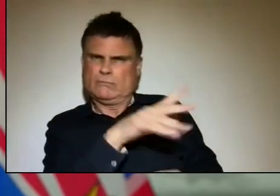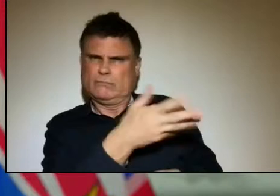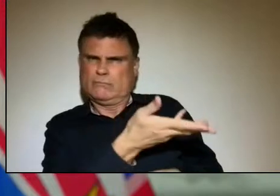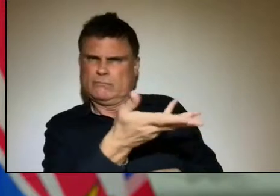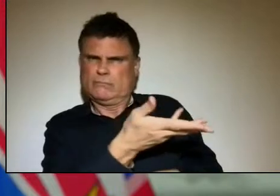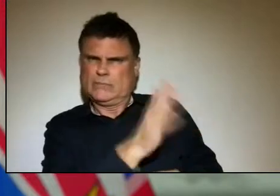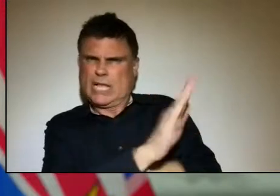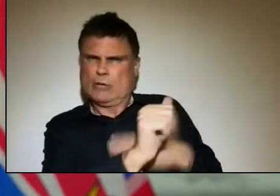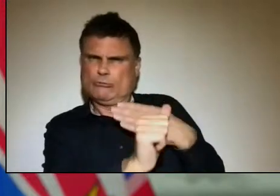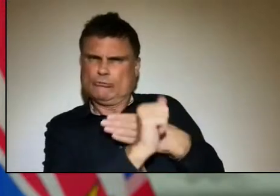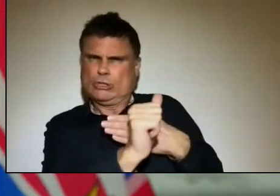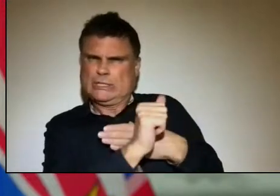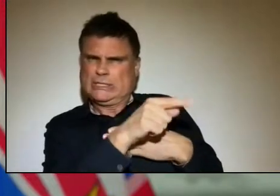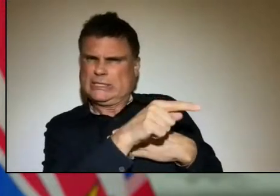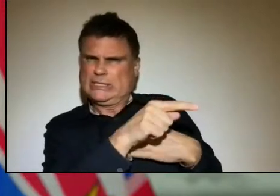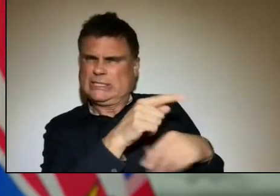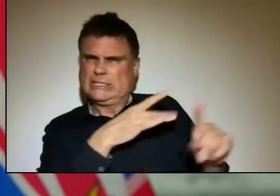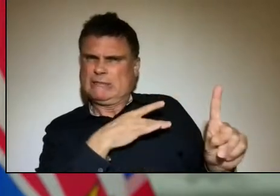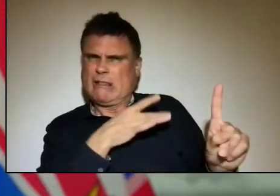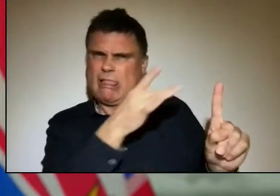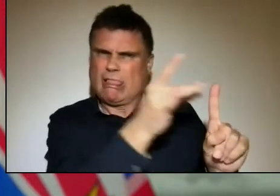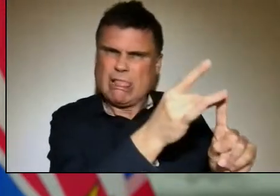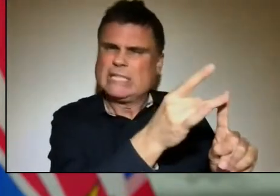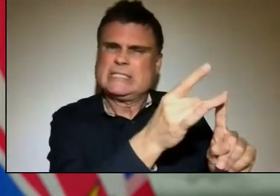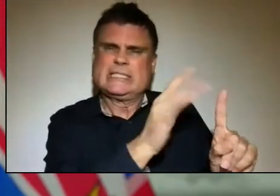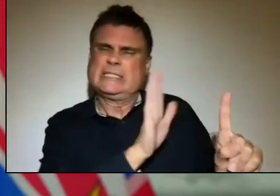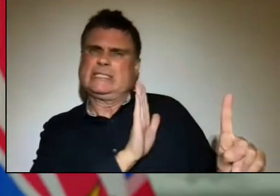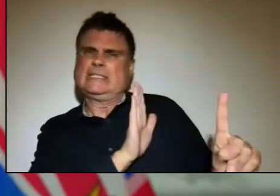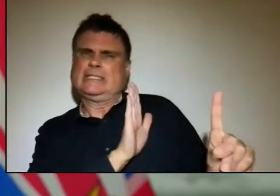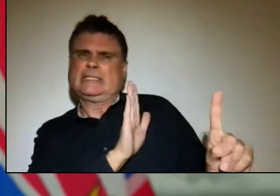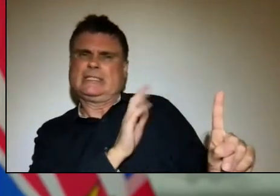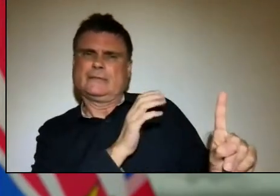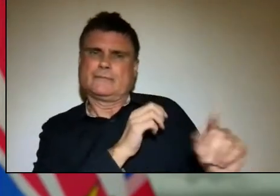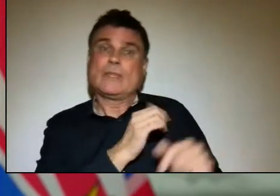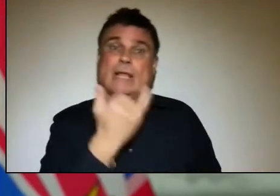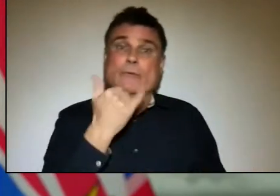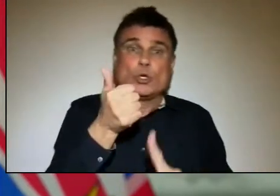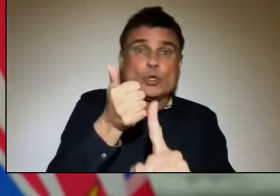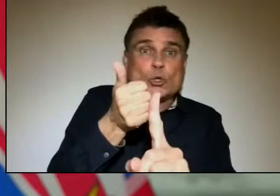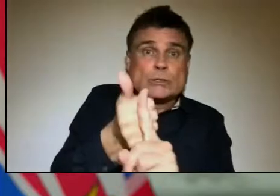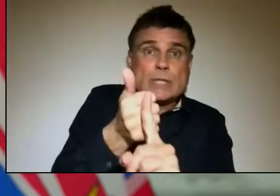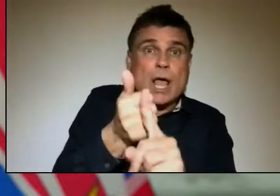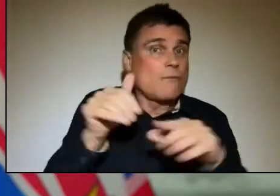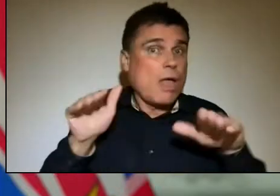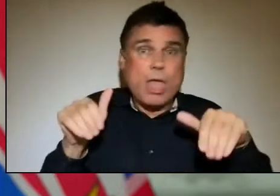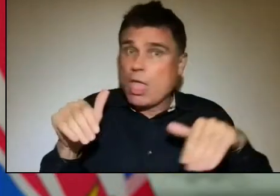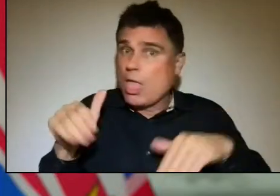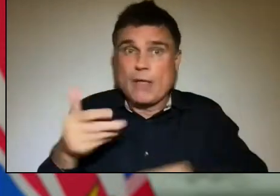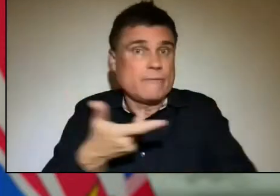have increased risk, and that if you are not fully vaccinated as